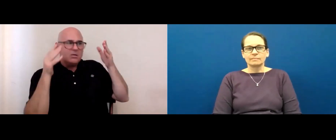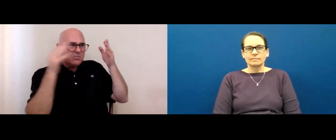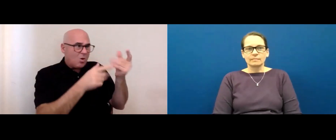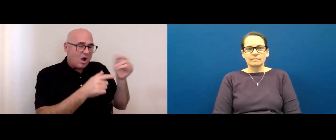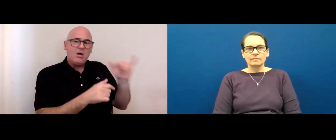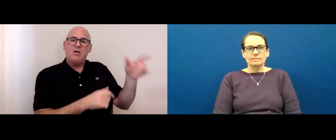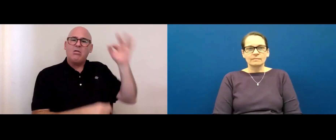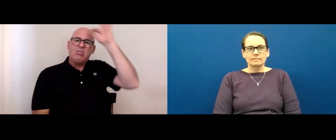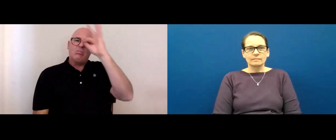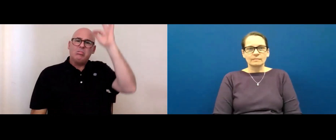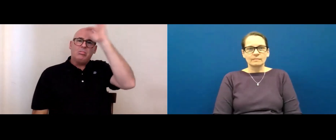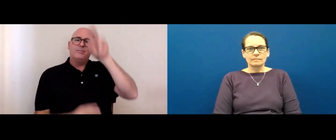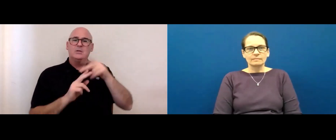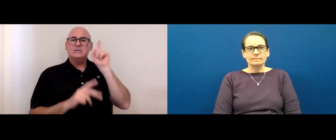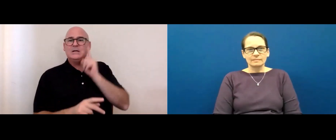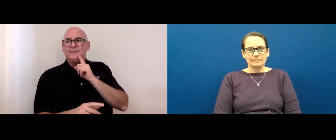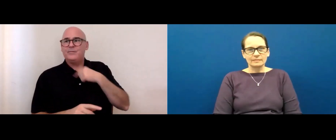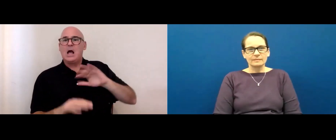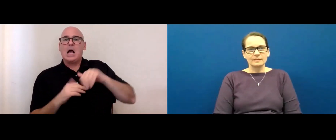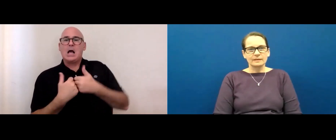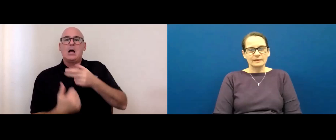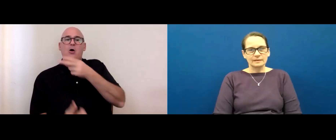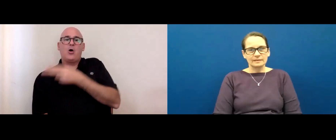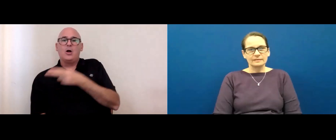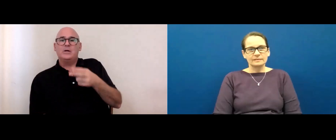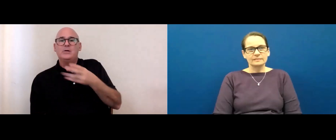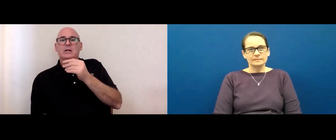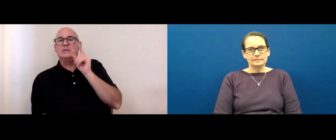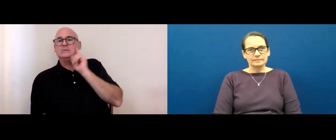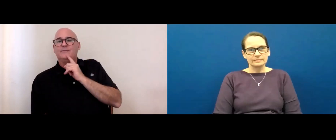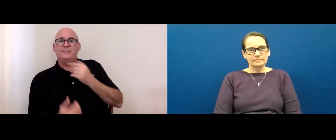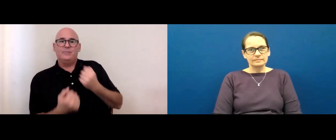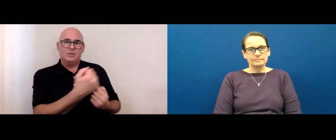the hearing community would say oh we don't know anything about the deaf and the hard of hearing